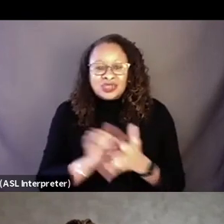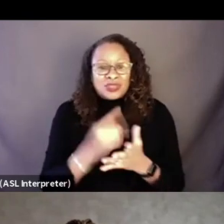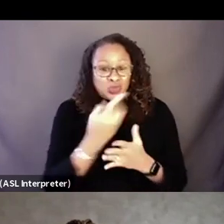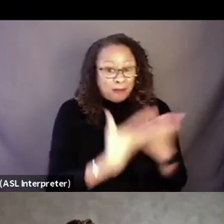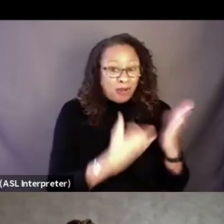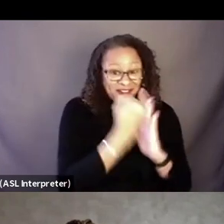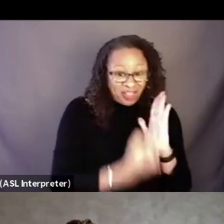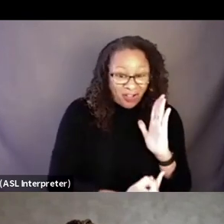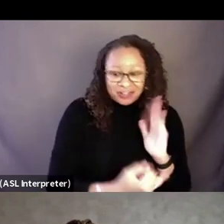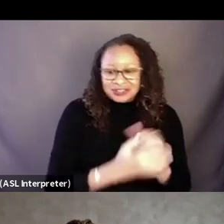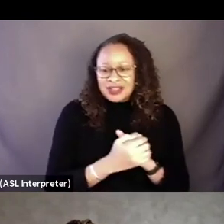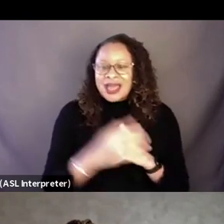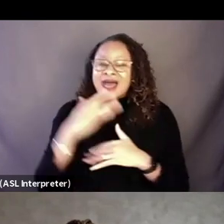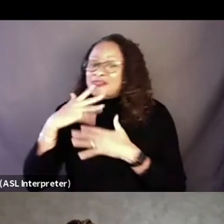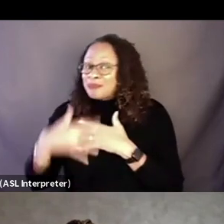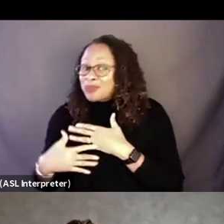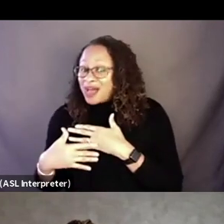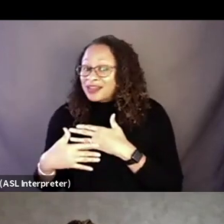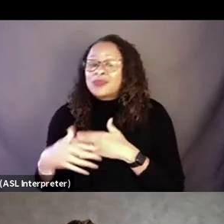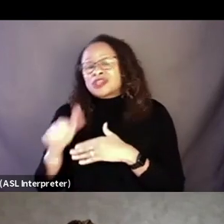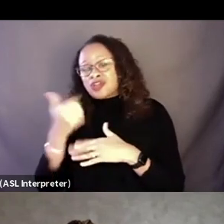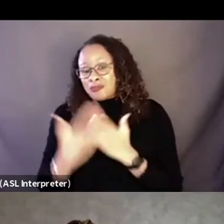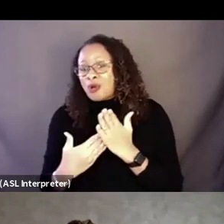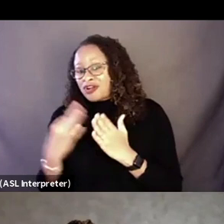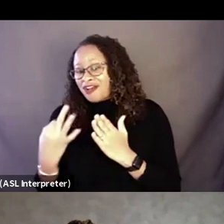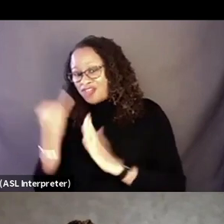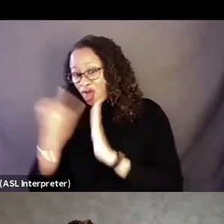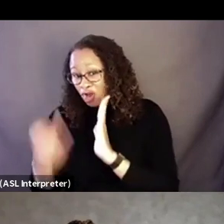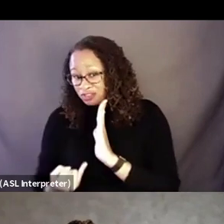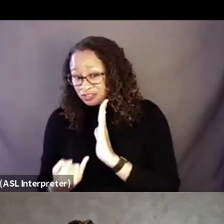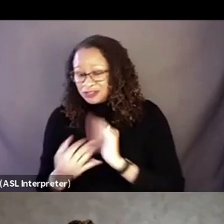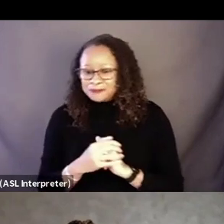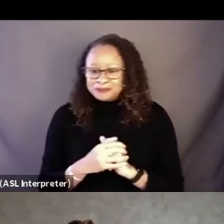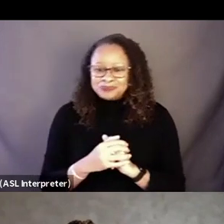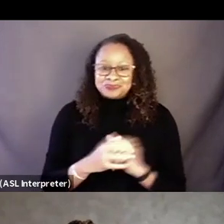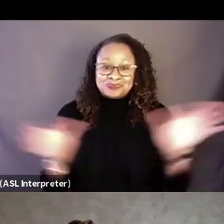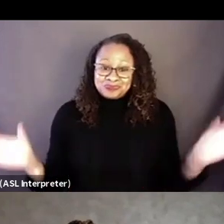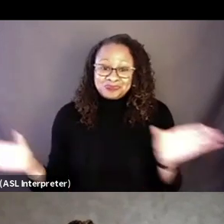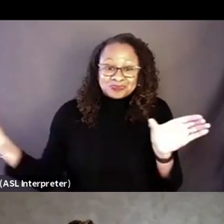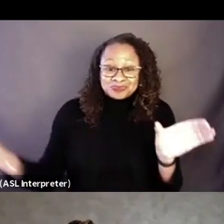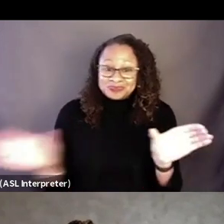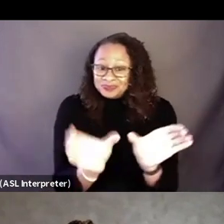and the blood was that other part of the art. But when we poured the blood and the pigs were eating